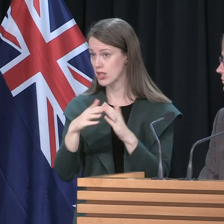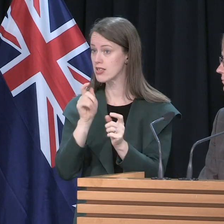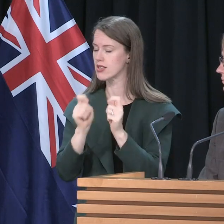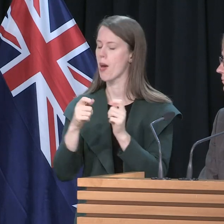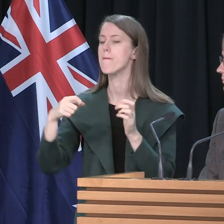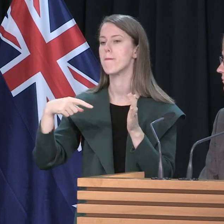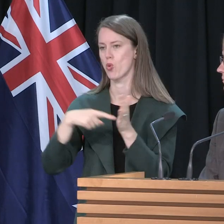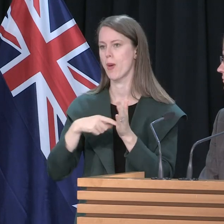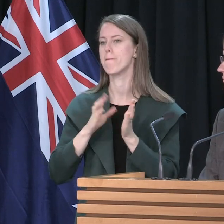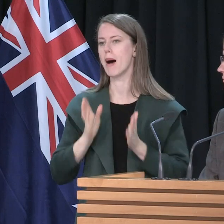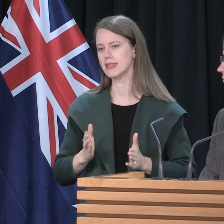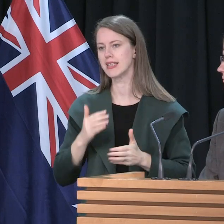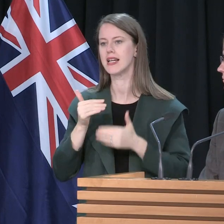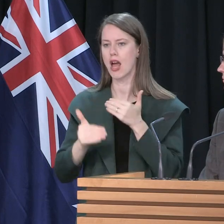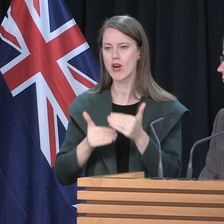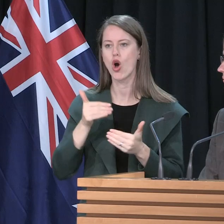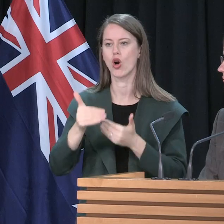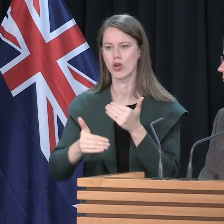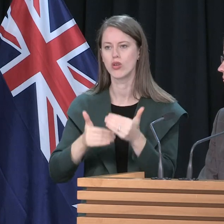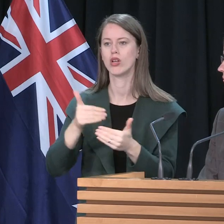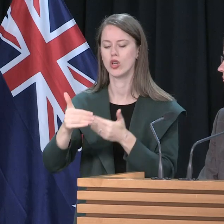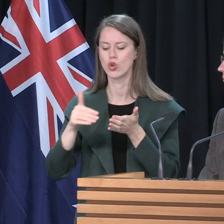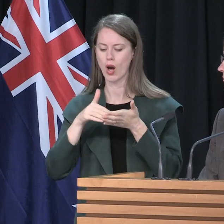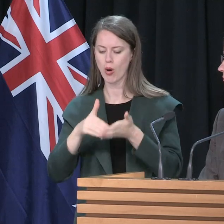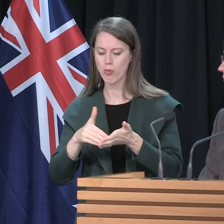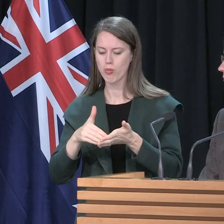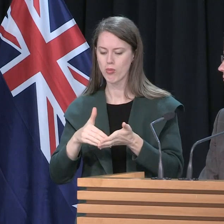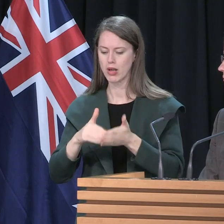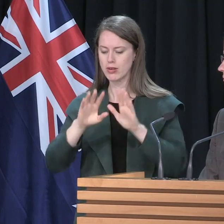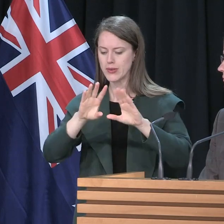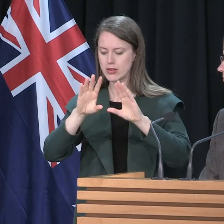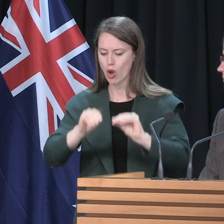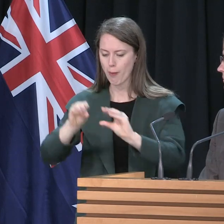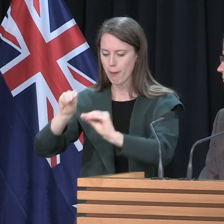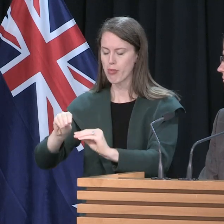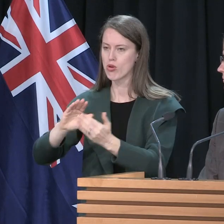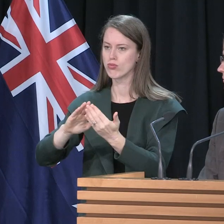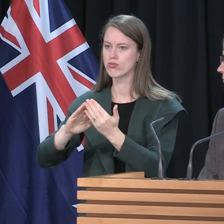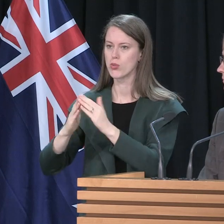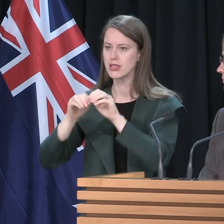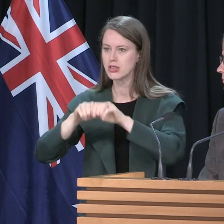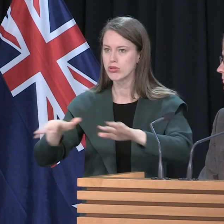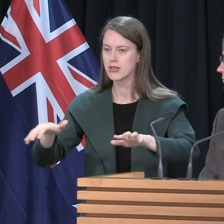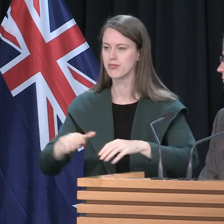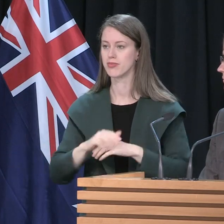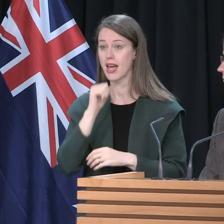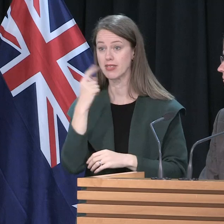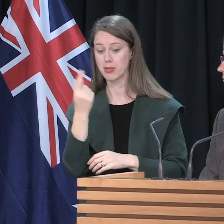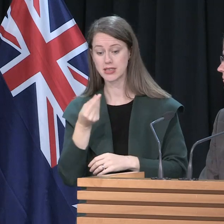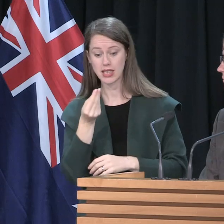remains free and that testing in the community is an important part of our ongoing